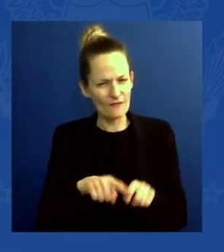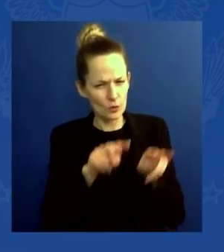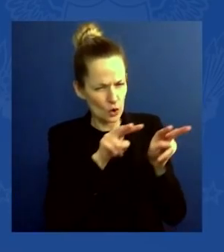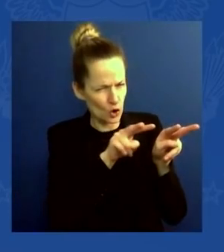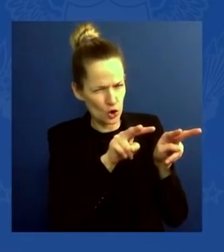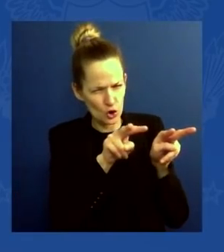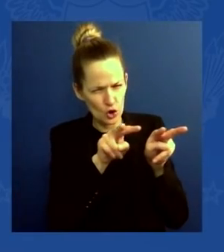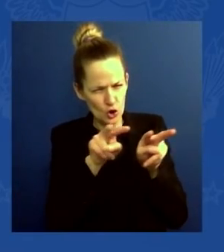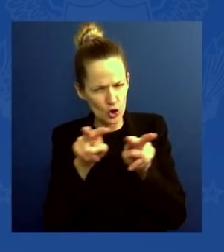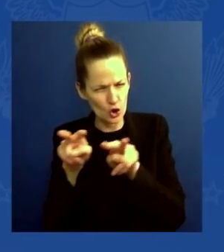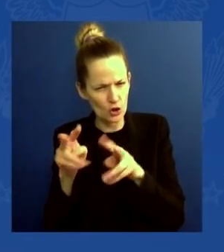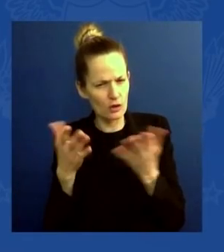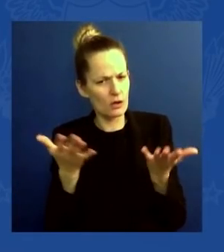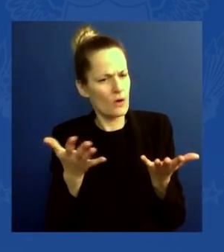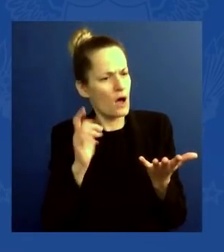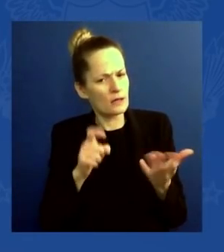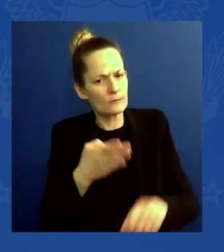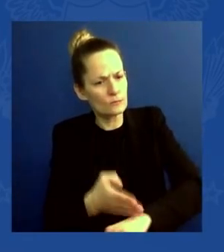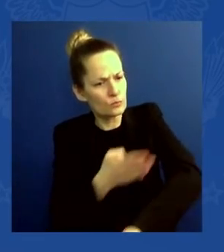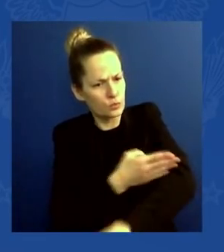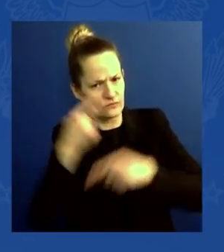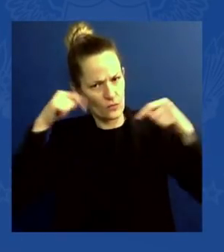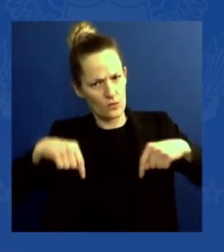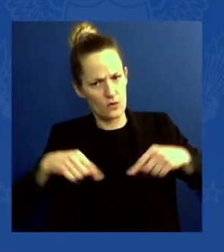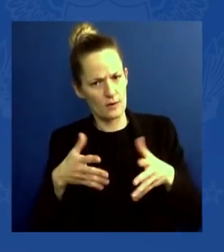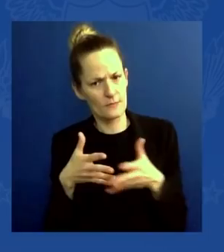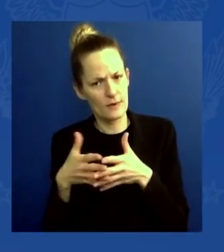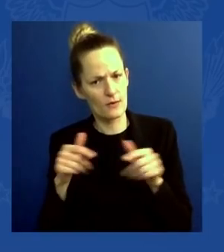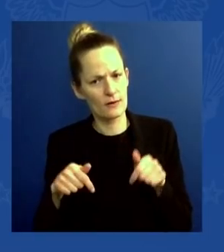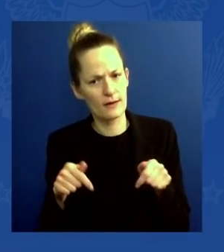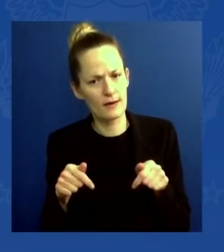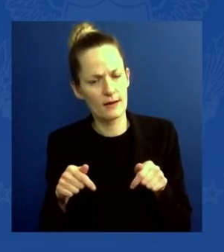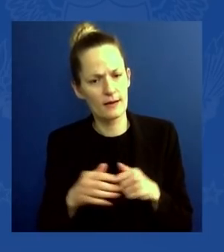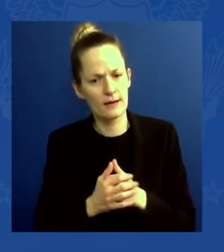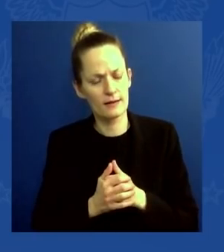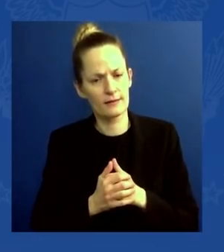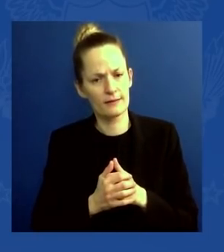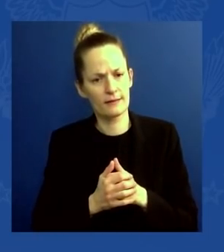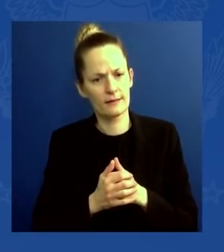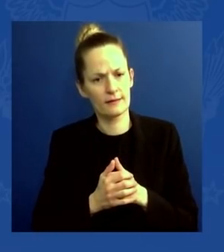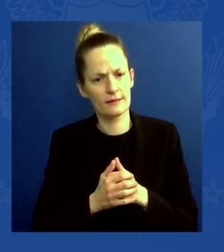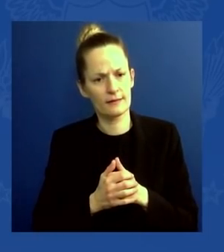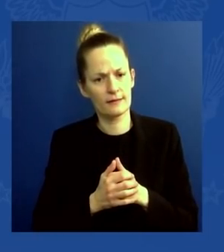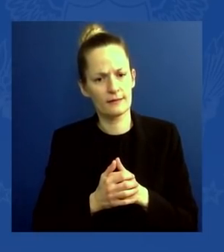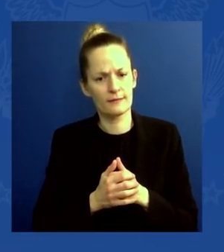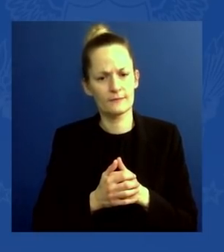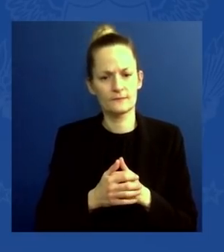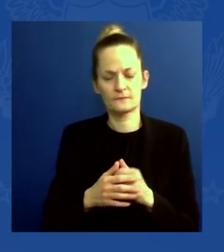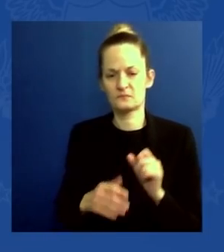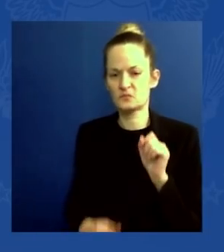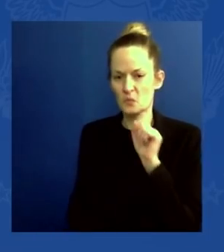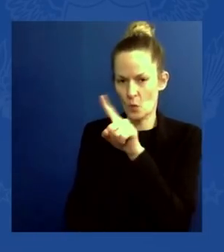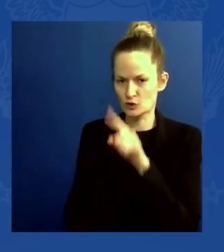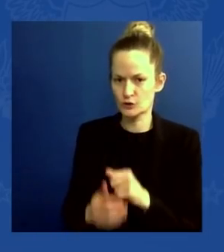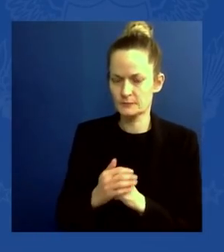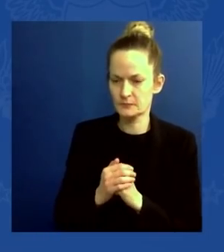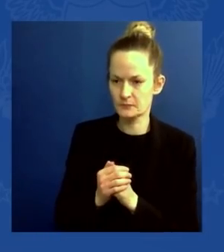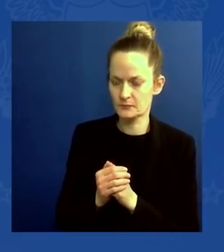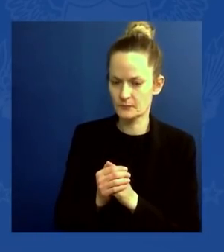The Press: Have you gotten assurances from moderate Democrats in the House and Senate that they are going to vote for your Build Back Better